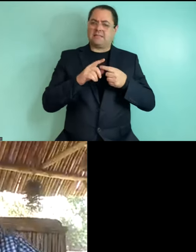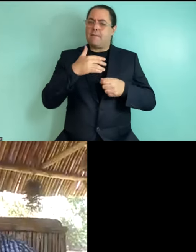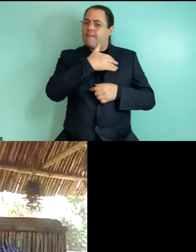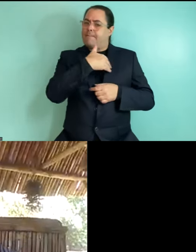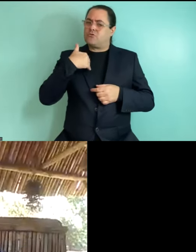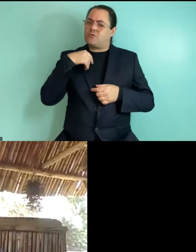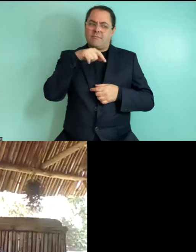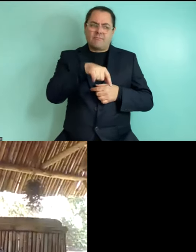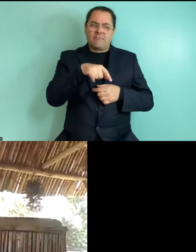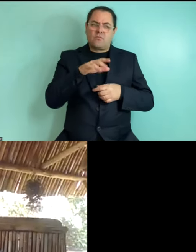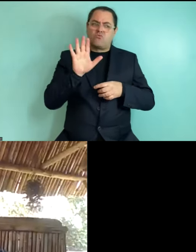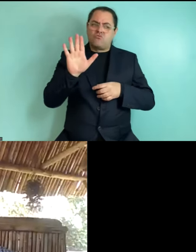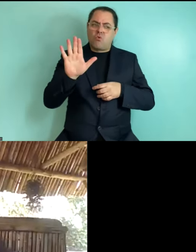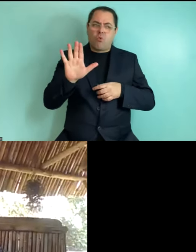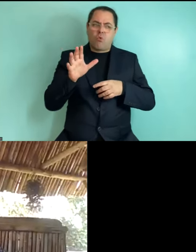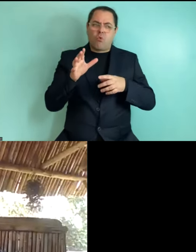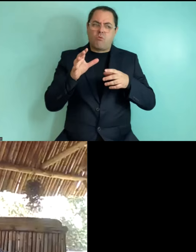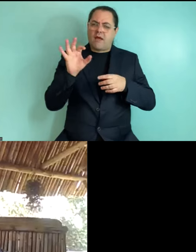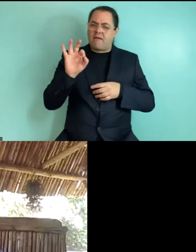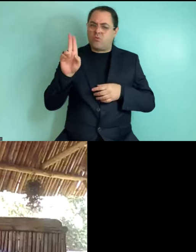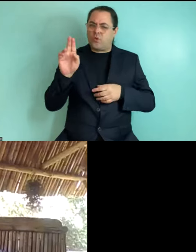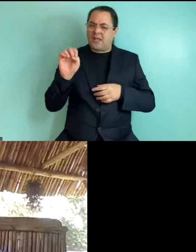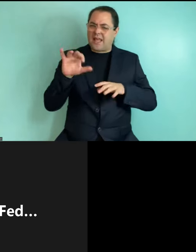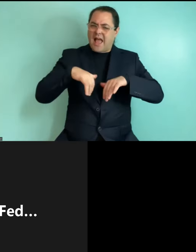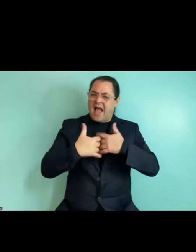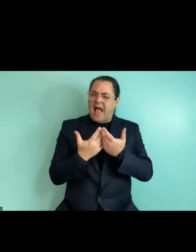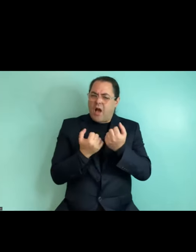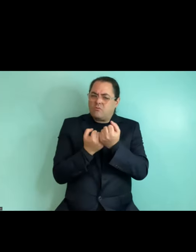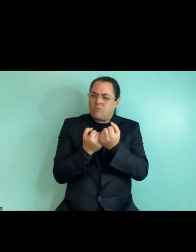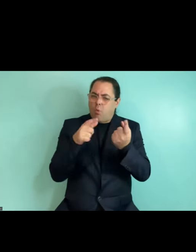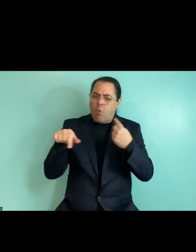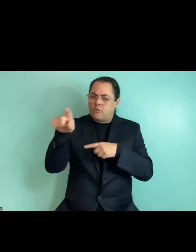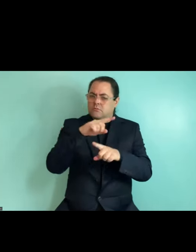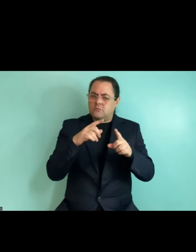and disability networks. 12:09:56 So, over to you Mr. Henry.